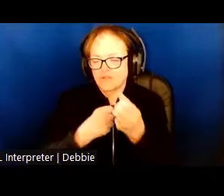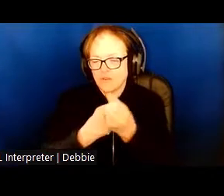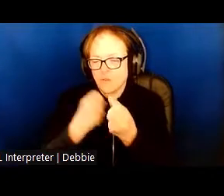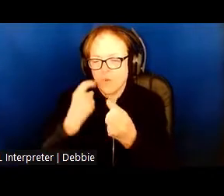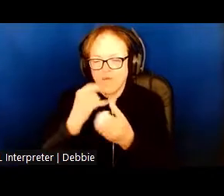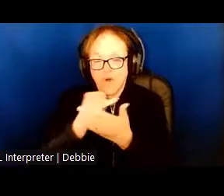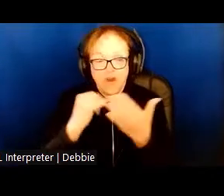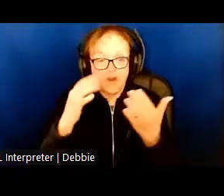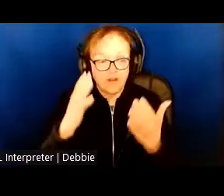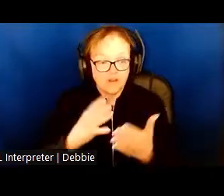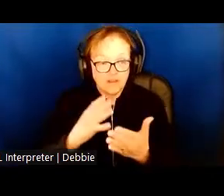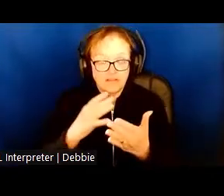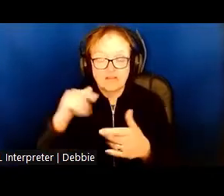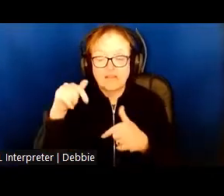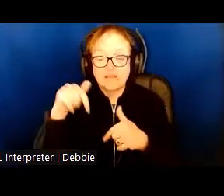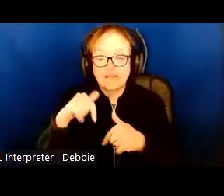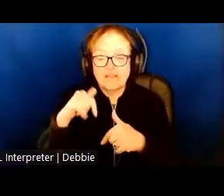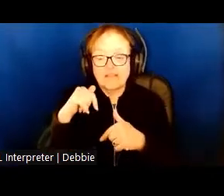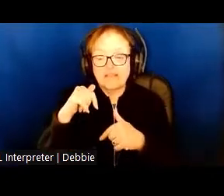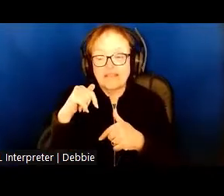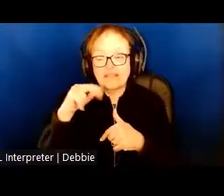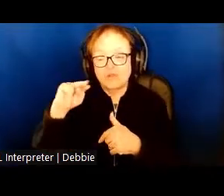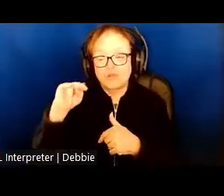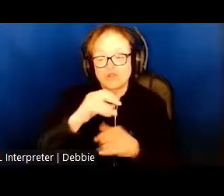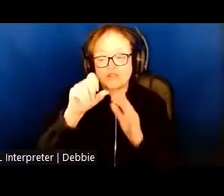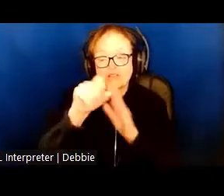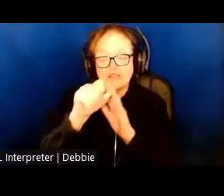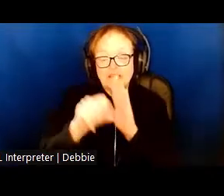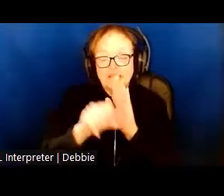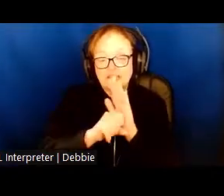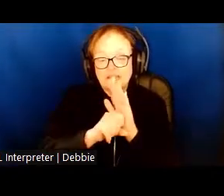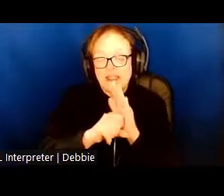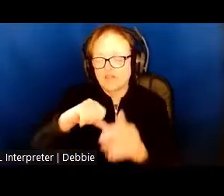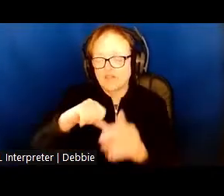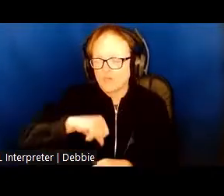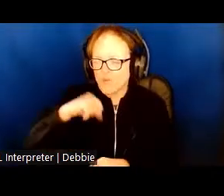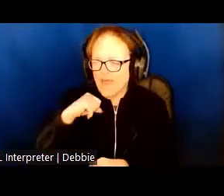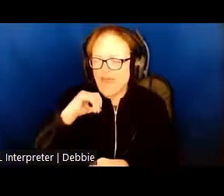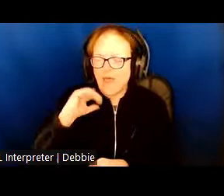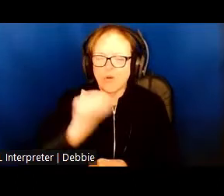Arts Council is proud of the wealth of diverse talent in our state and so happy to offer